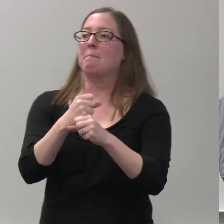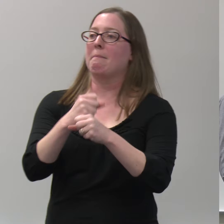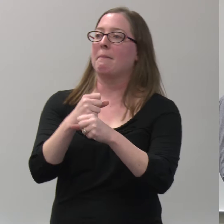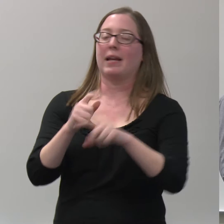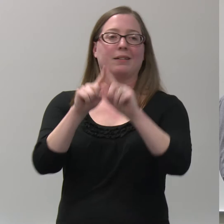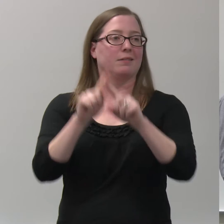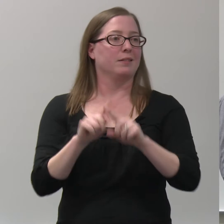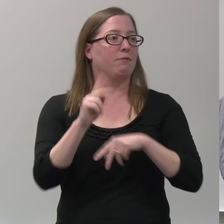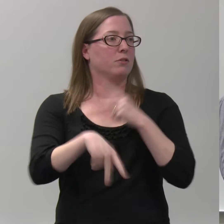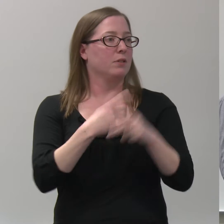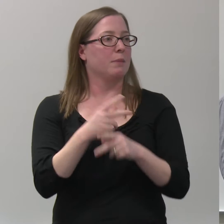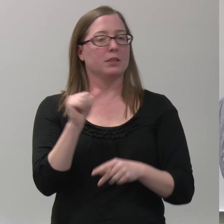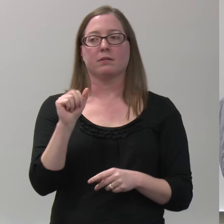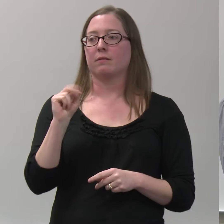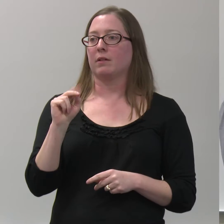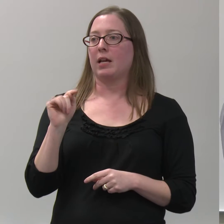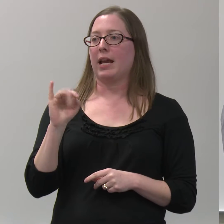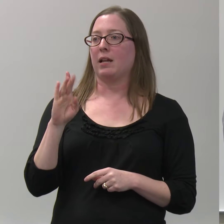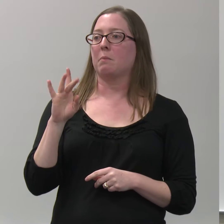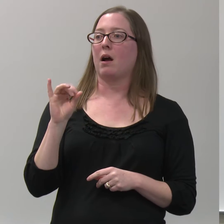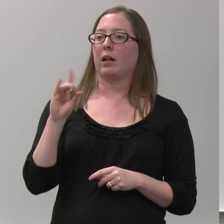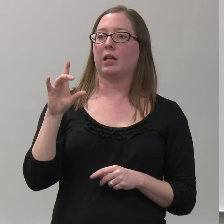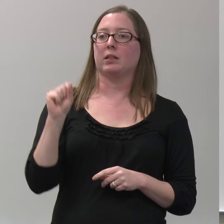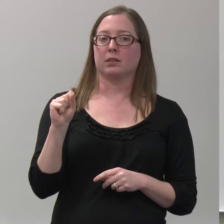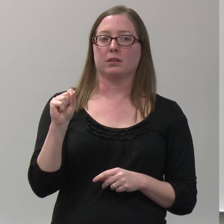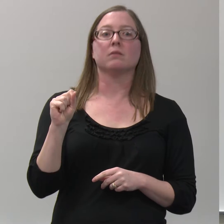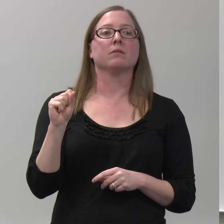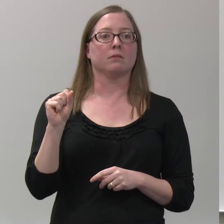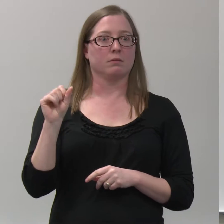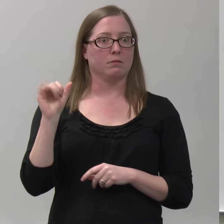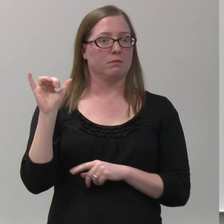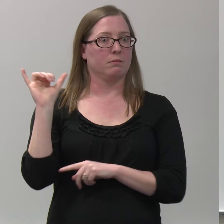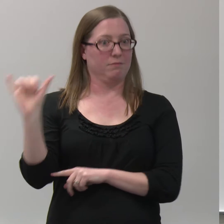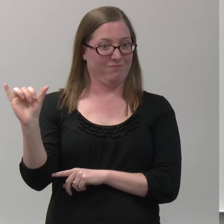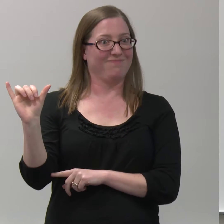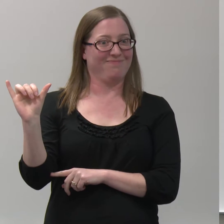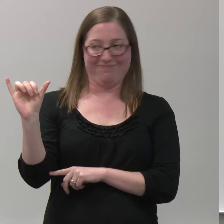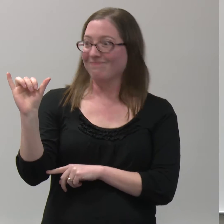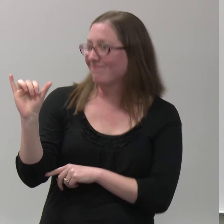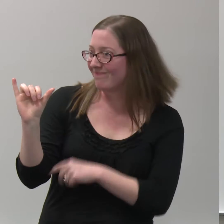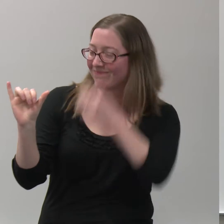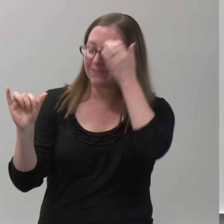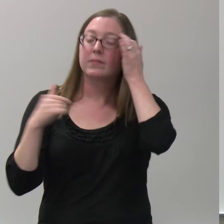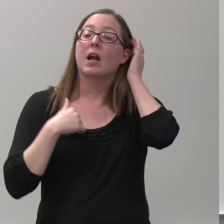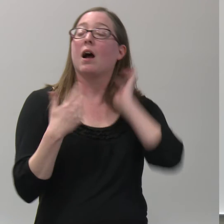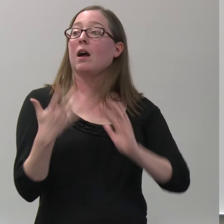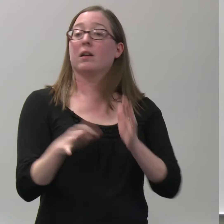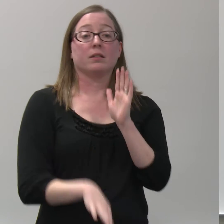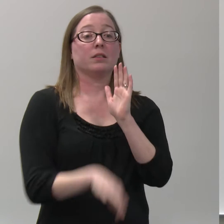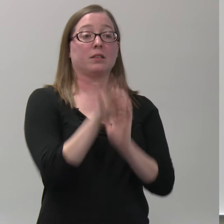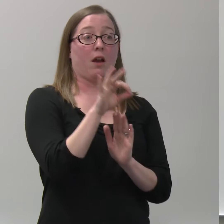They require T cells to help them do this, but I actually discovered and identified these--